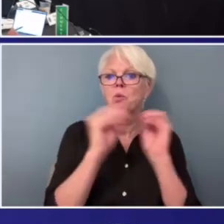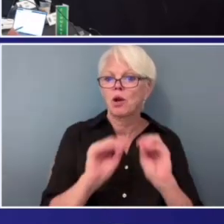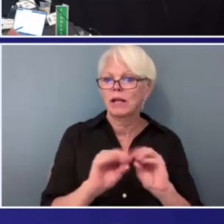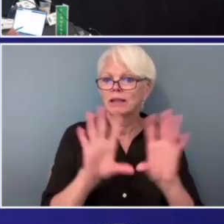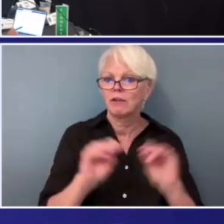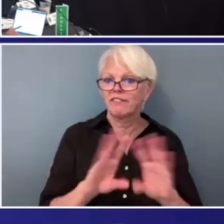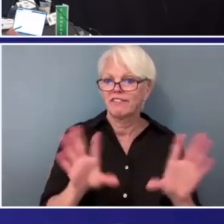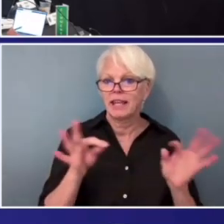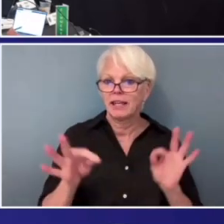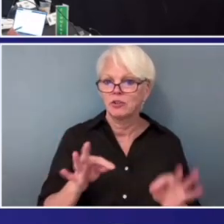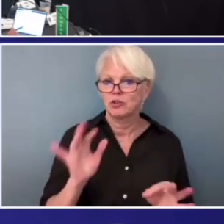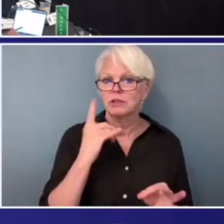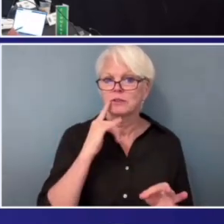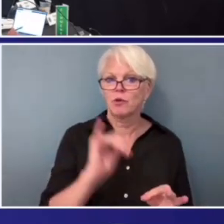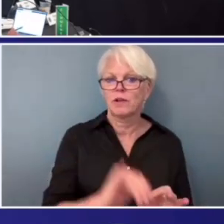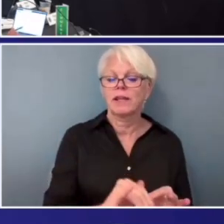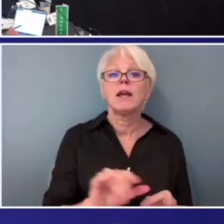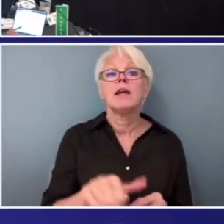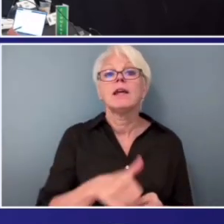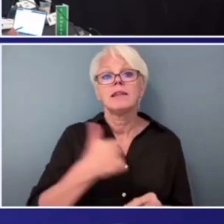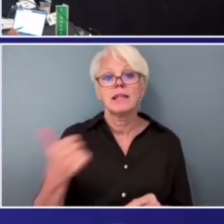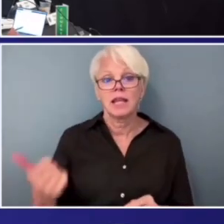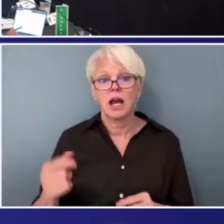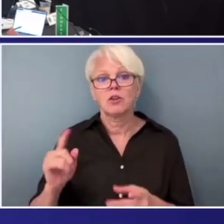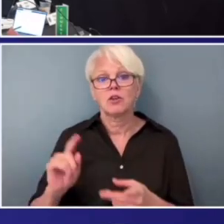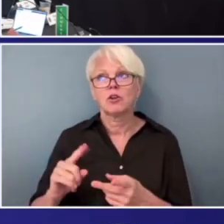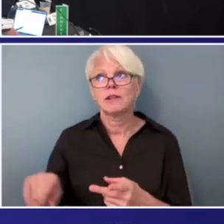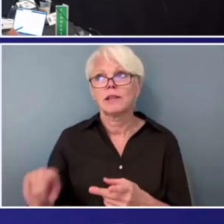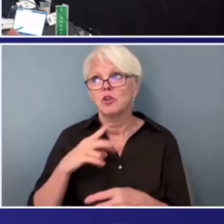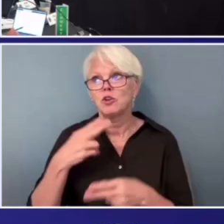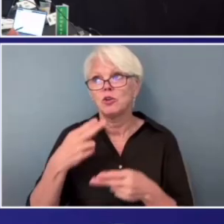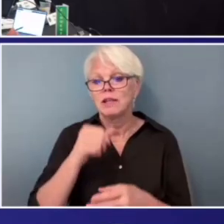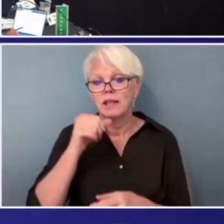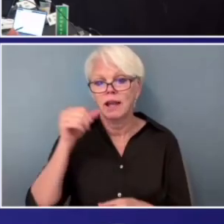The other item that you guys brought up from yesterday was ceases to be enrolled.